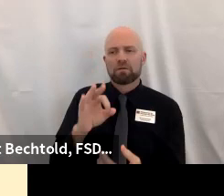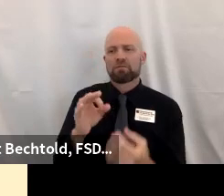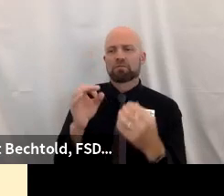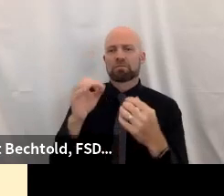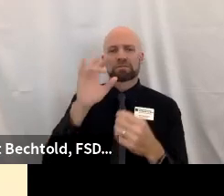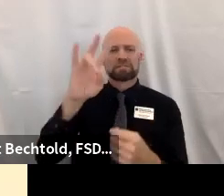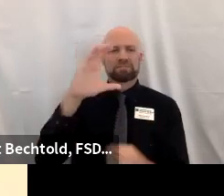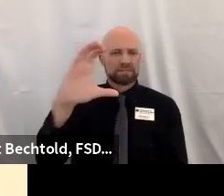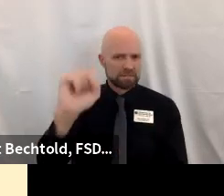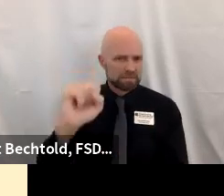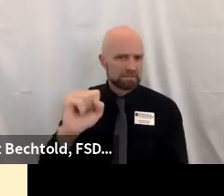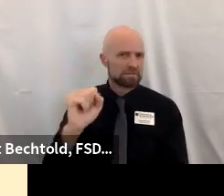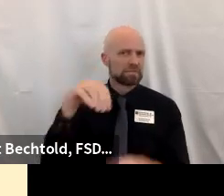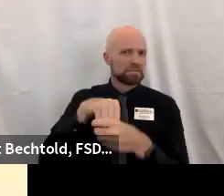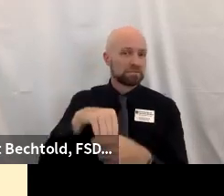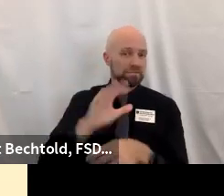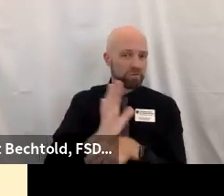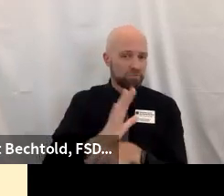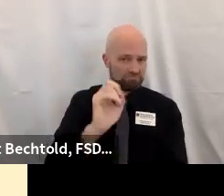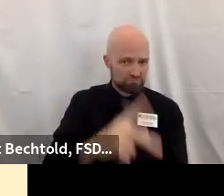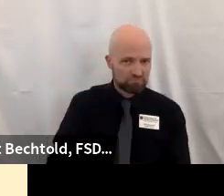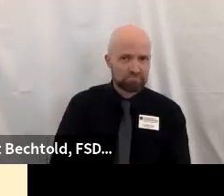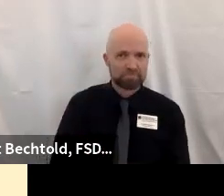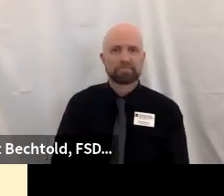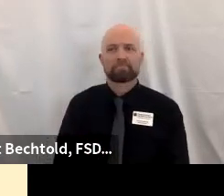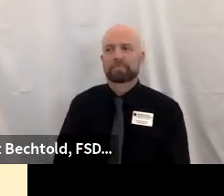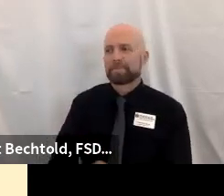is to find the evidence of the seven Cs in the video.